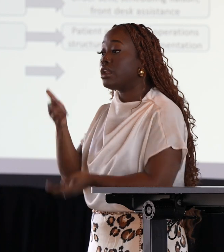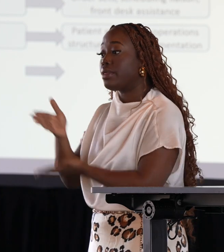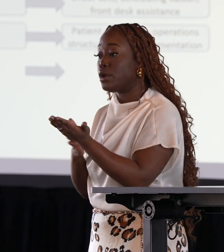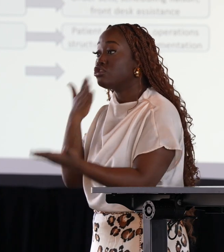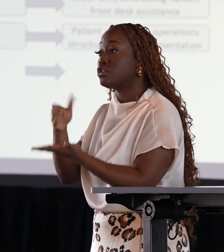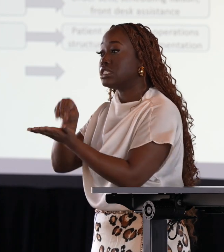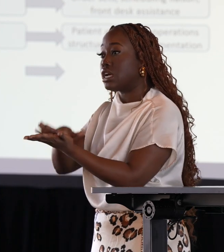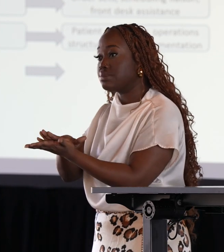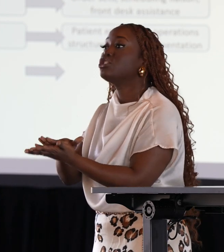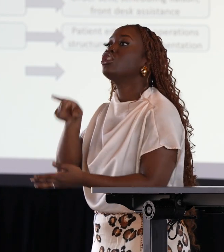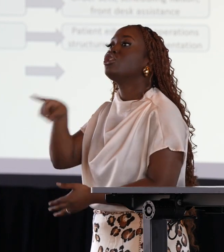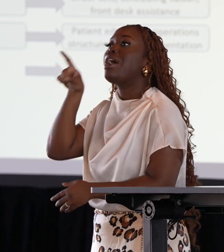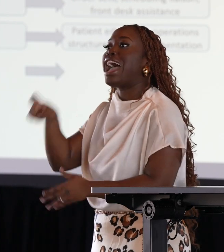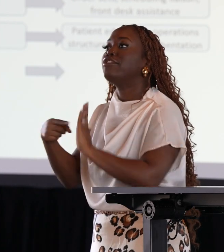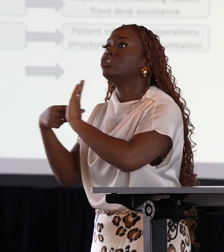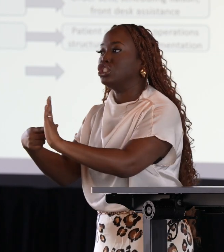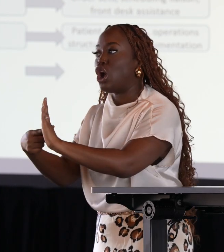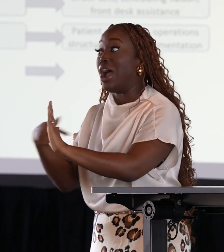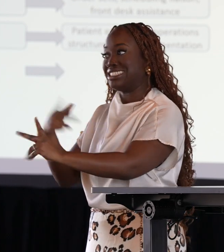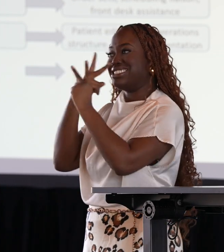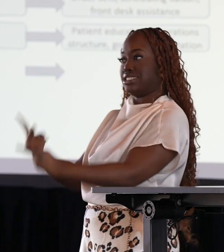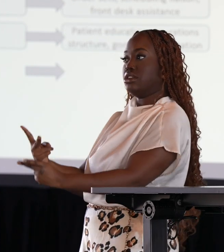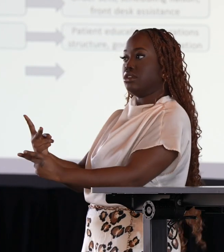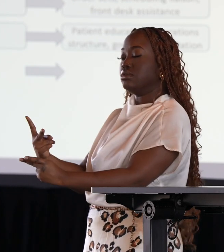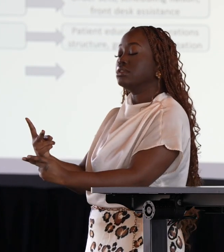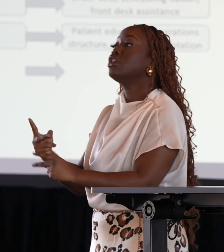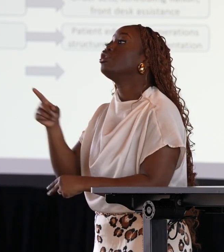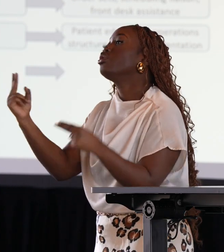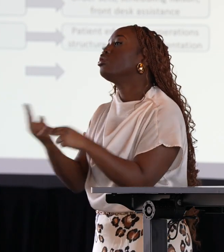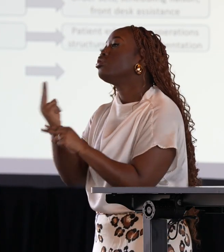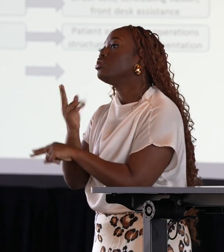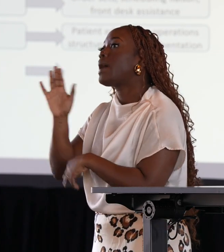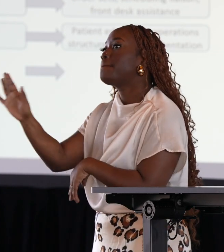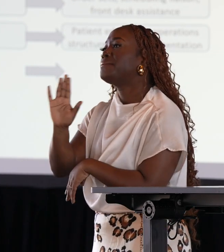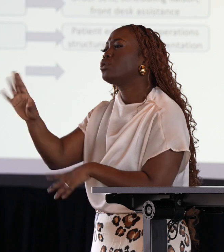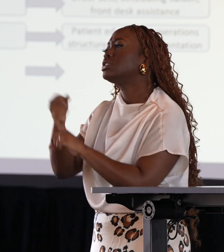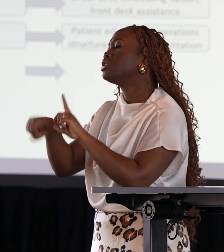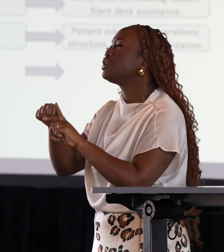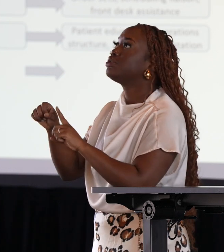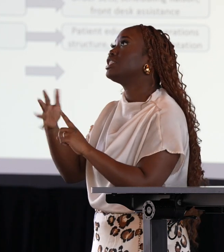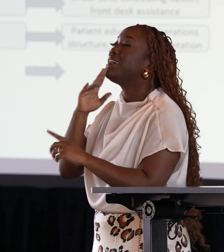documentation you have to show, as I see it, that you are using your in this case, we're talking about physical therapy. So your